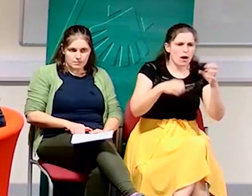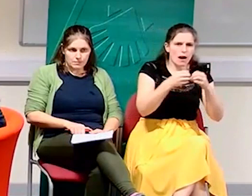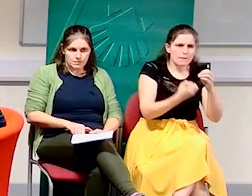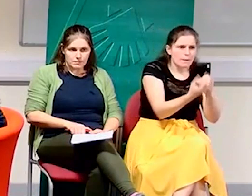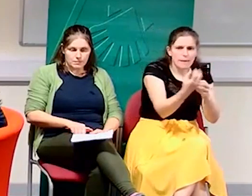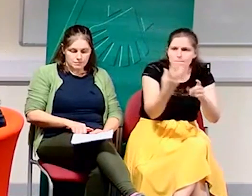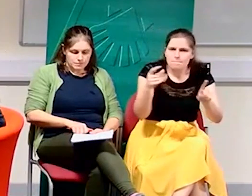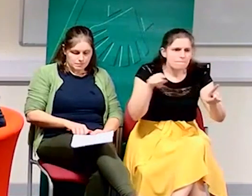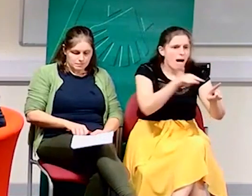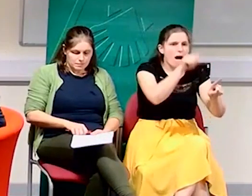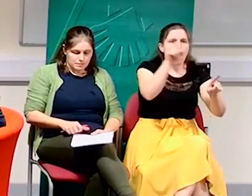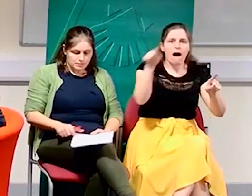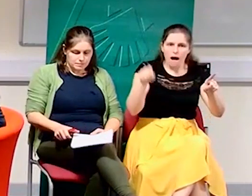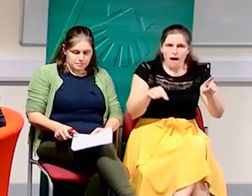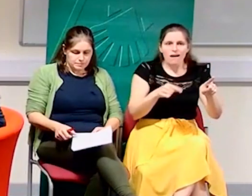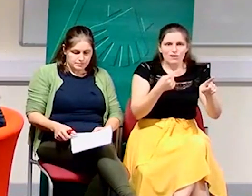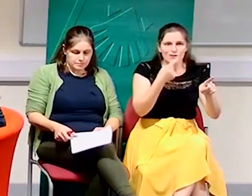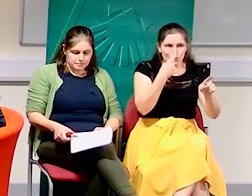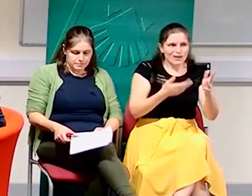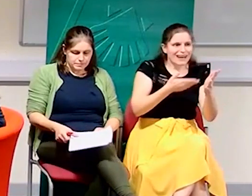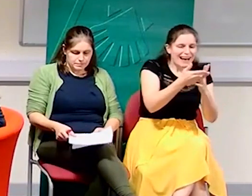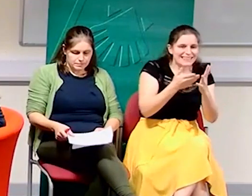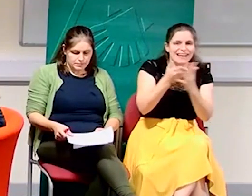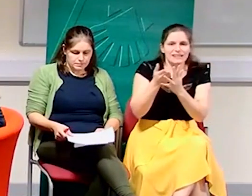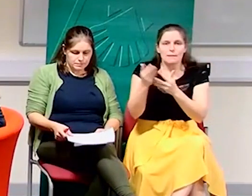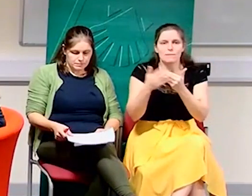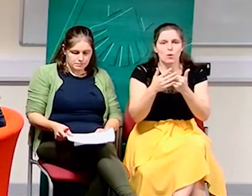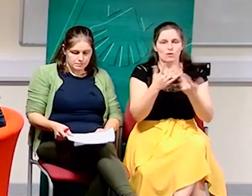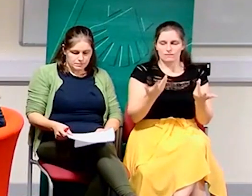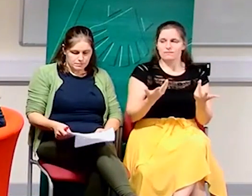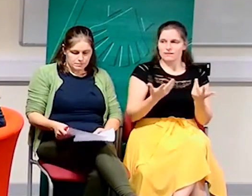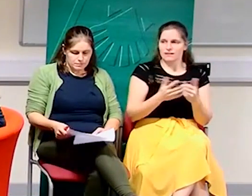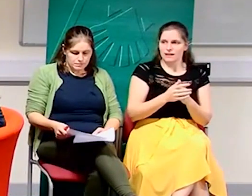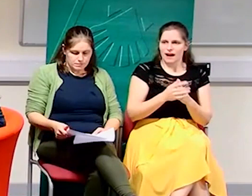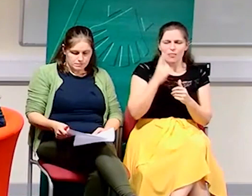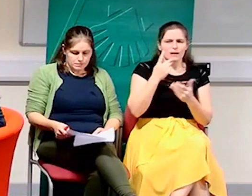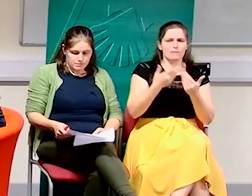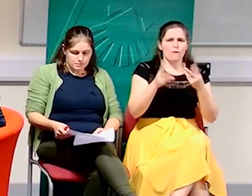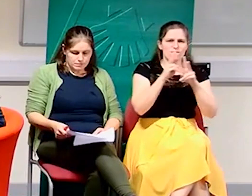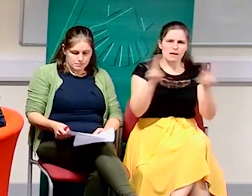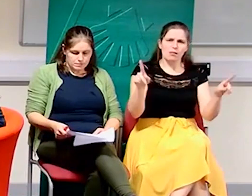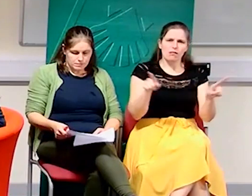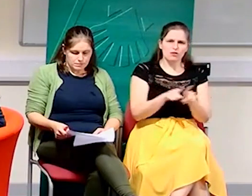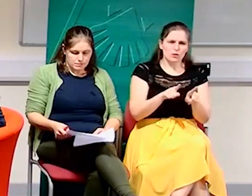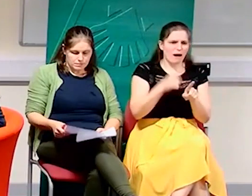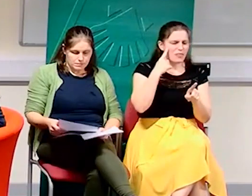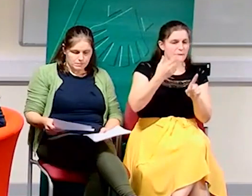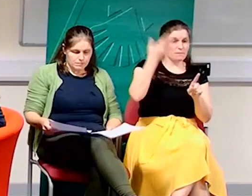lot more there's a lot more out there that people can see so people were unaware of certain sports